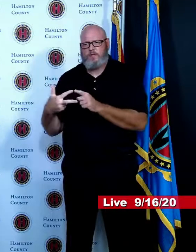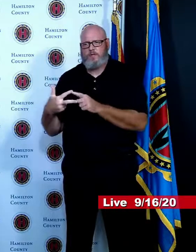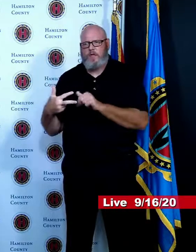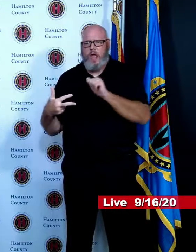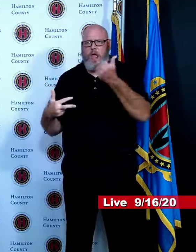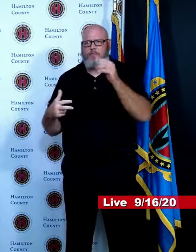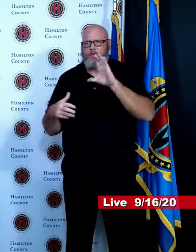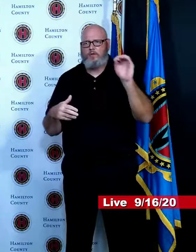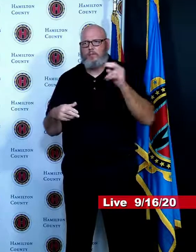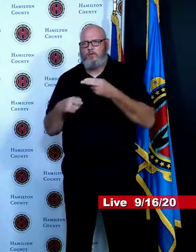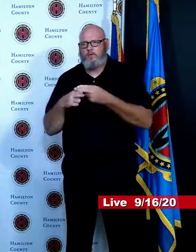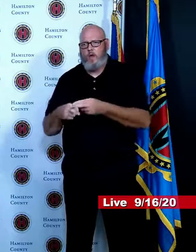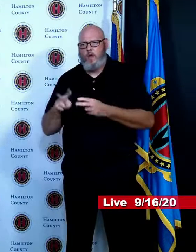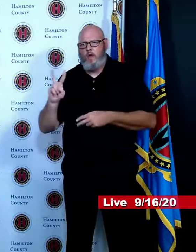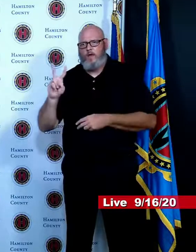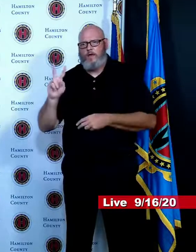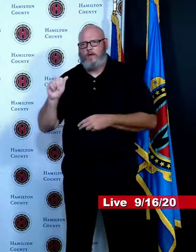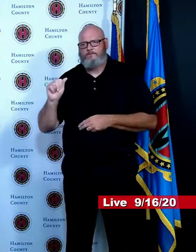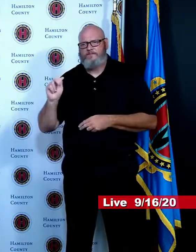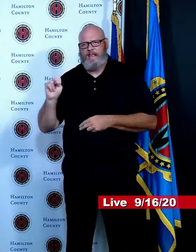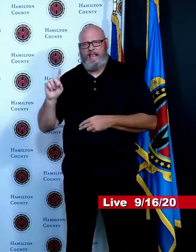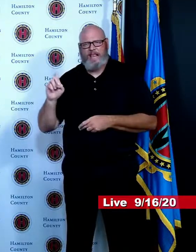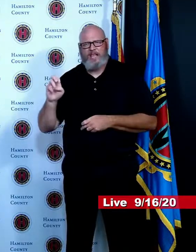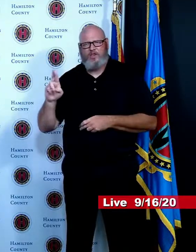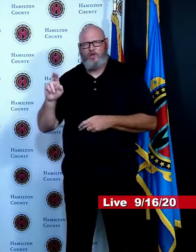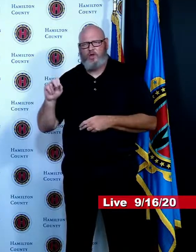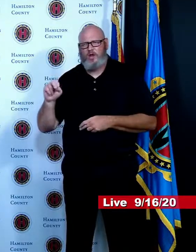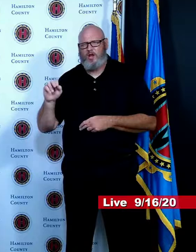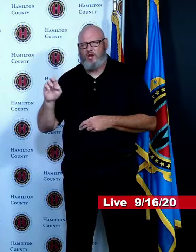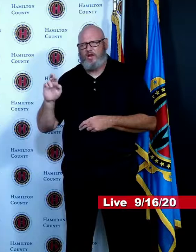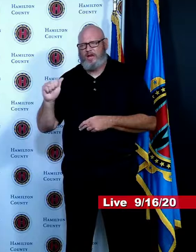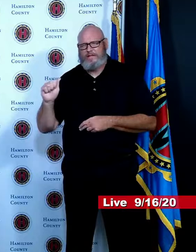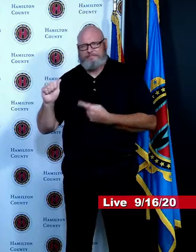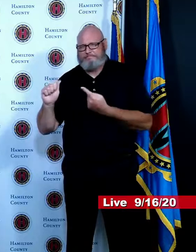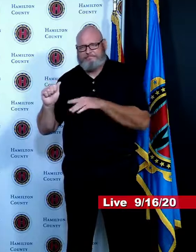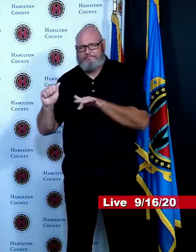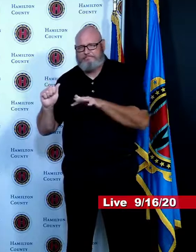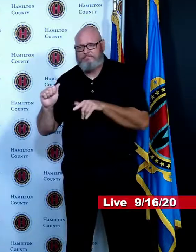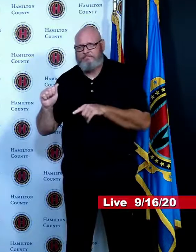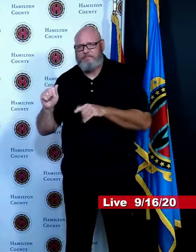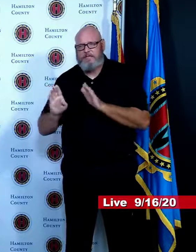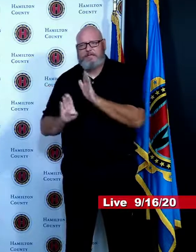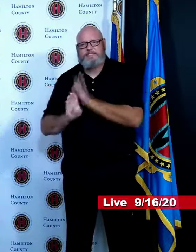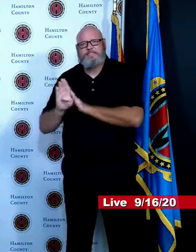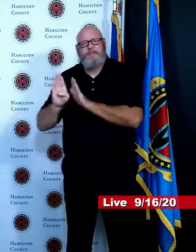tested at at UC is has a standard minus 20 degrees minus